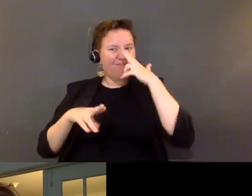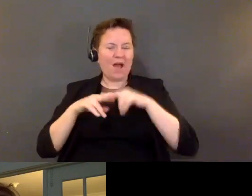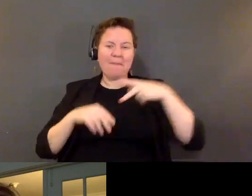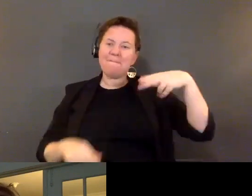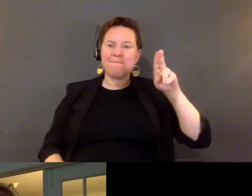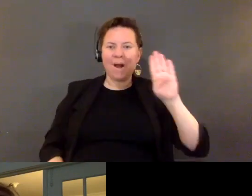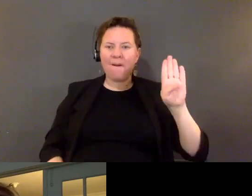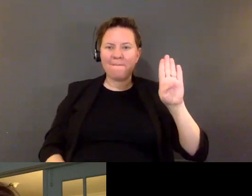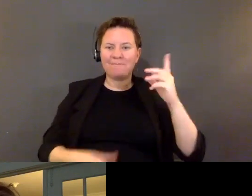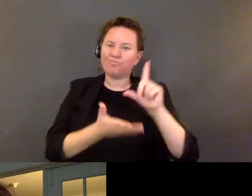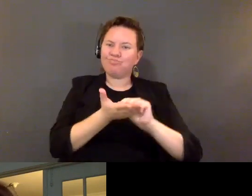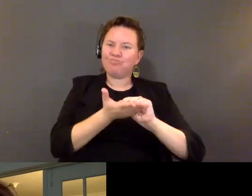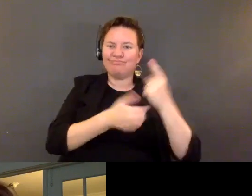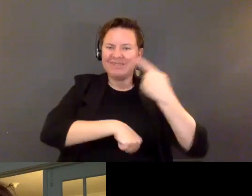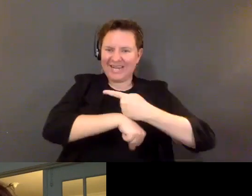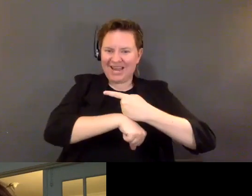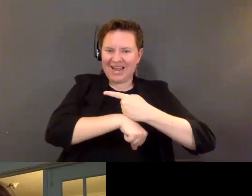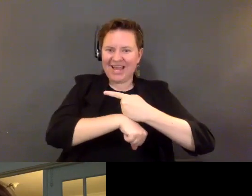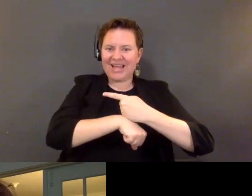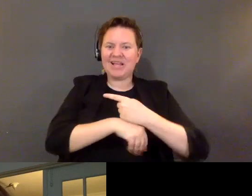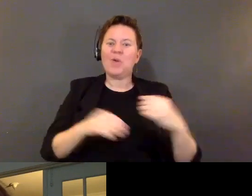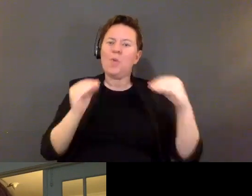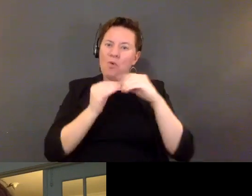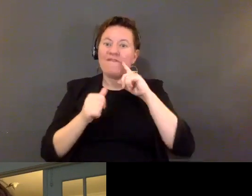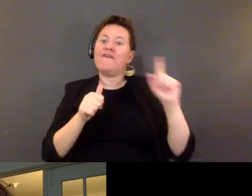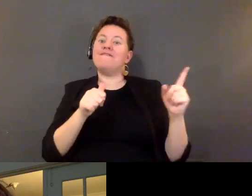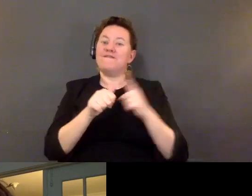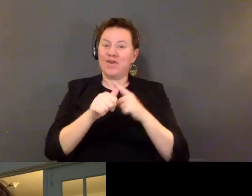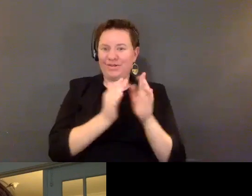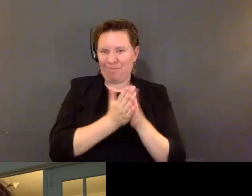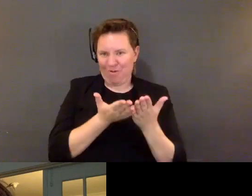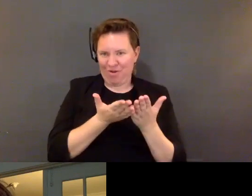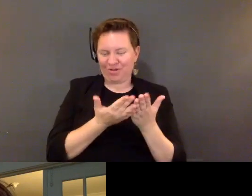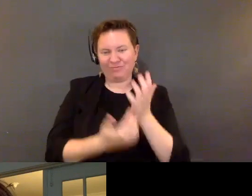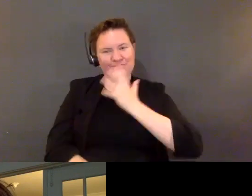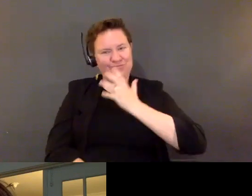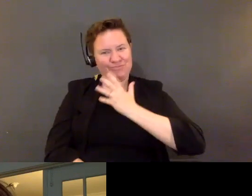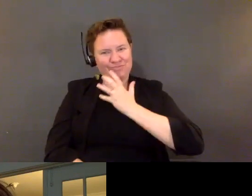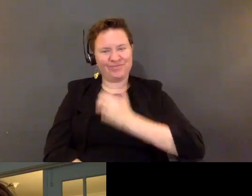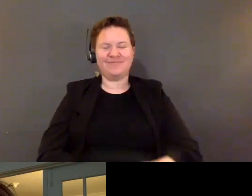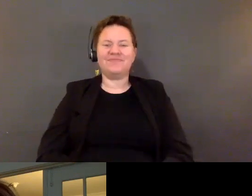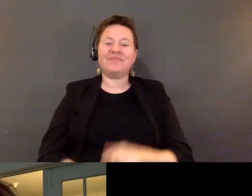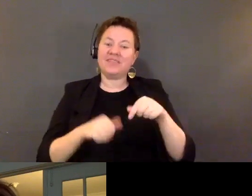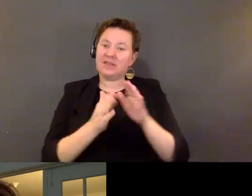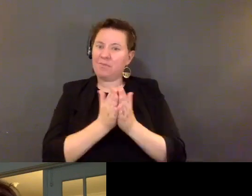and it's even more so for a first book and this book is not just a